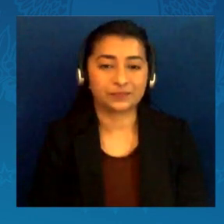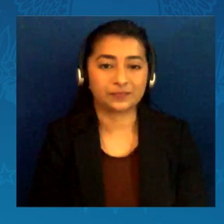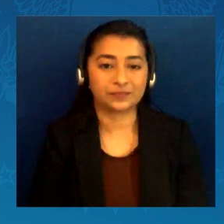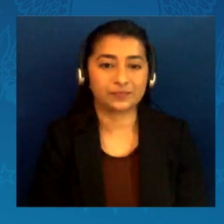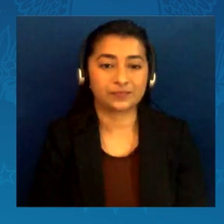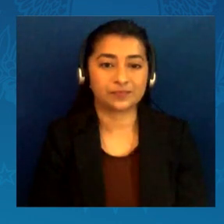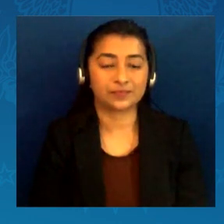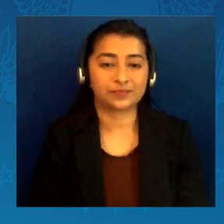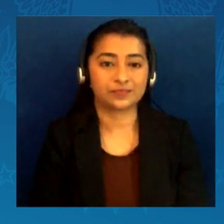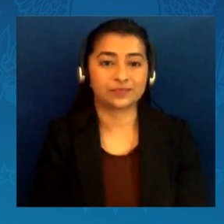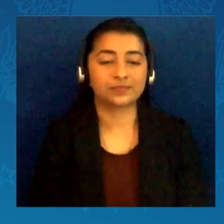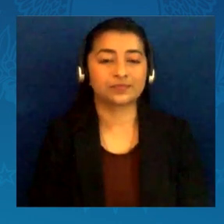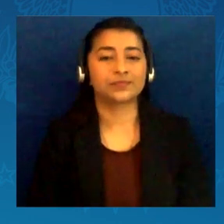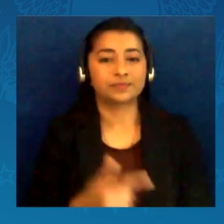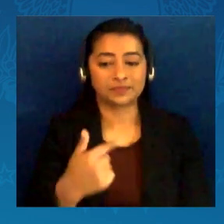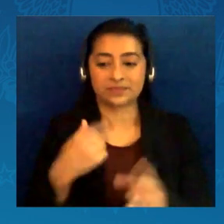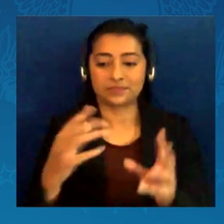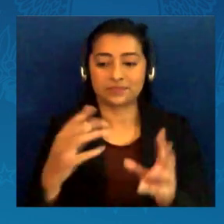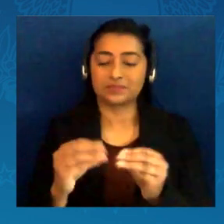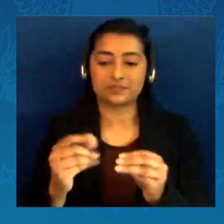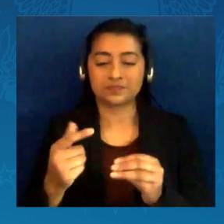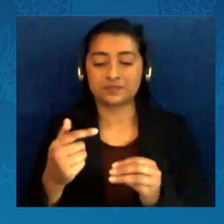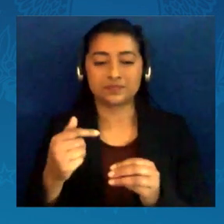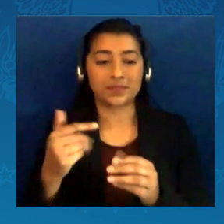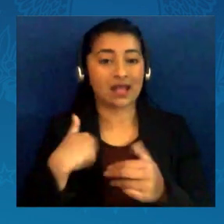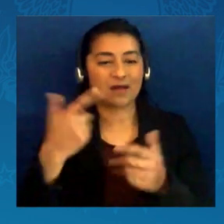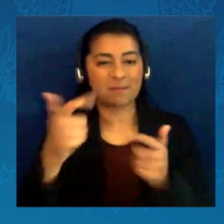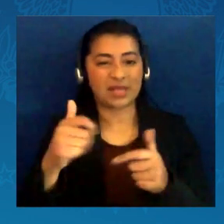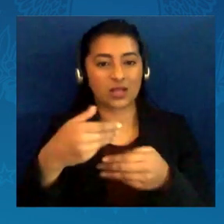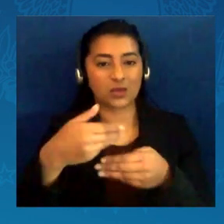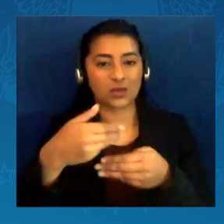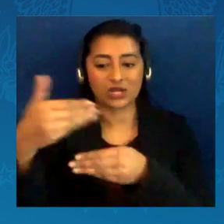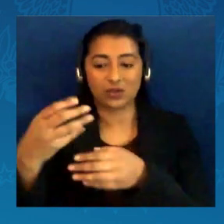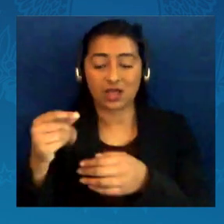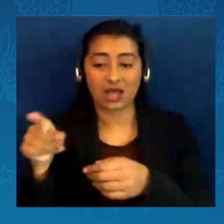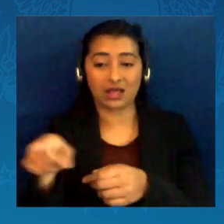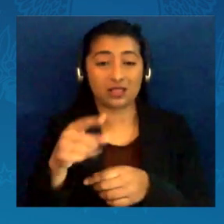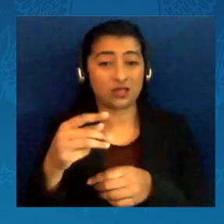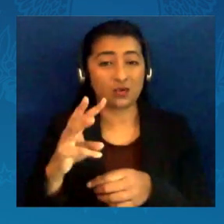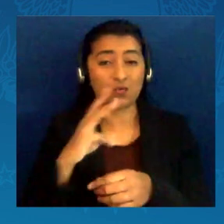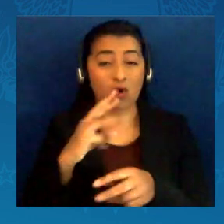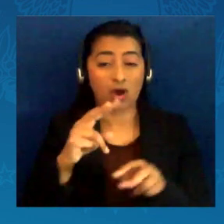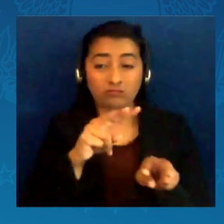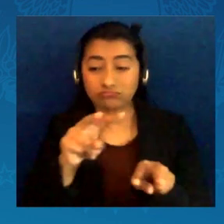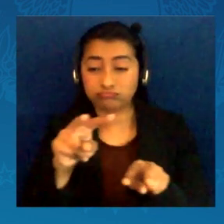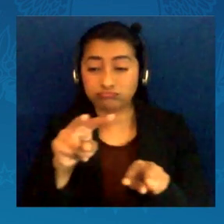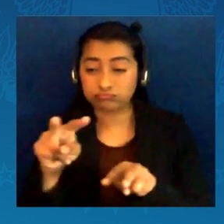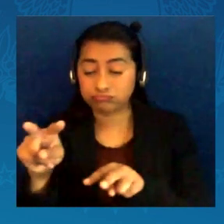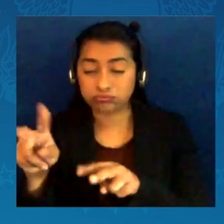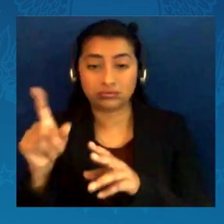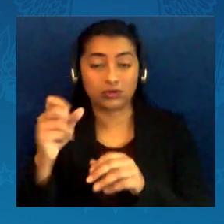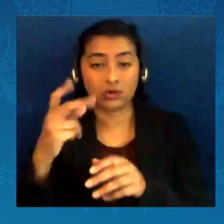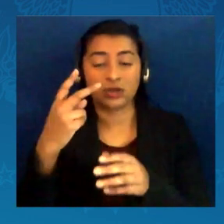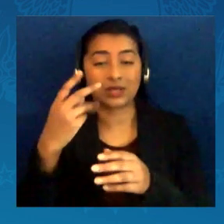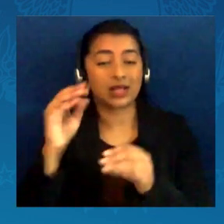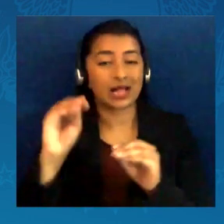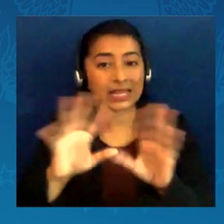looking out at the lake and the water was so clear, you could see literally down to the bottom of the of the lake.